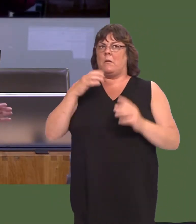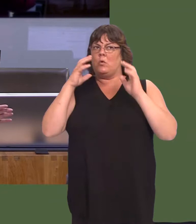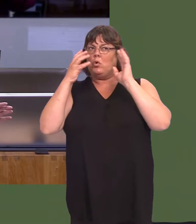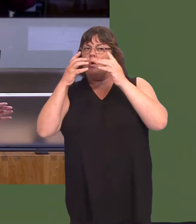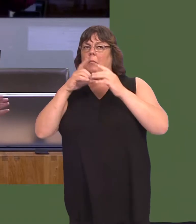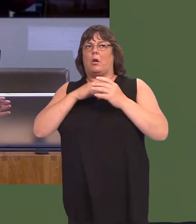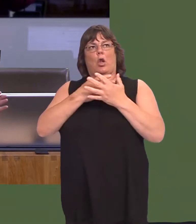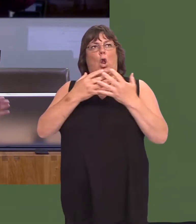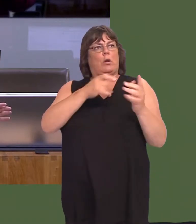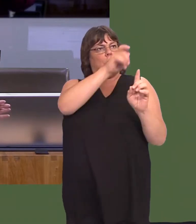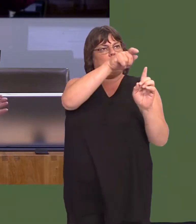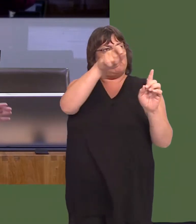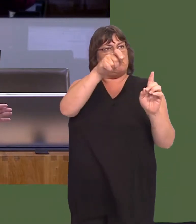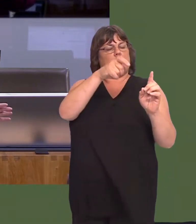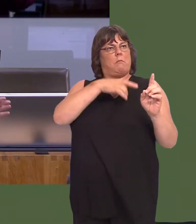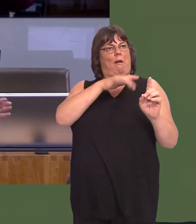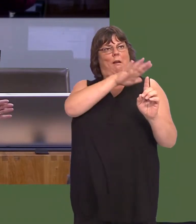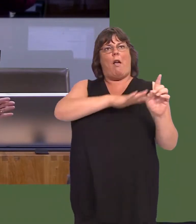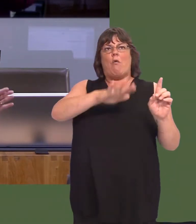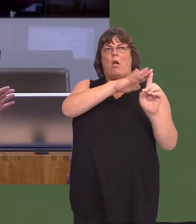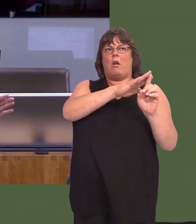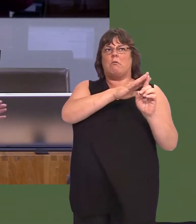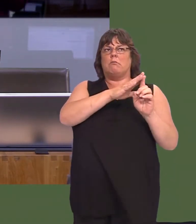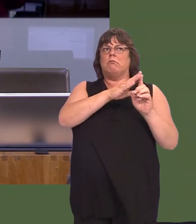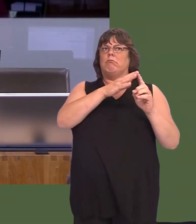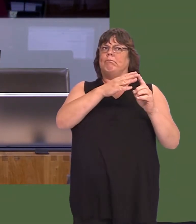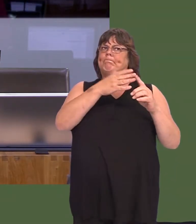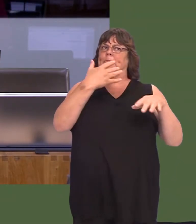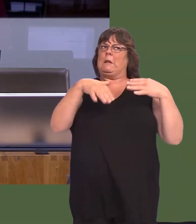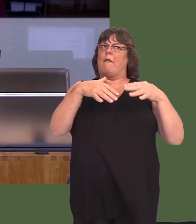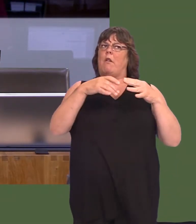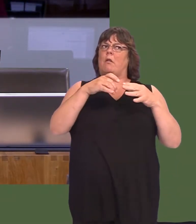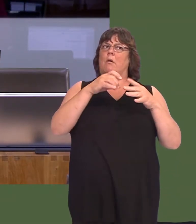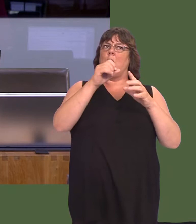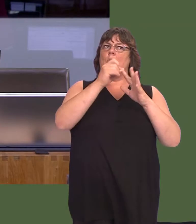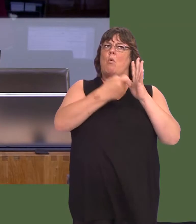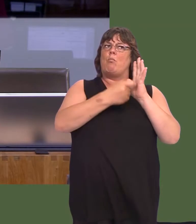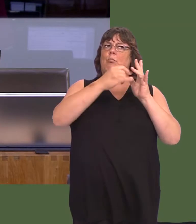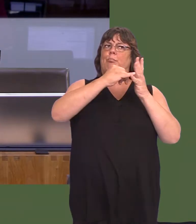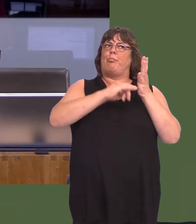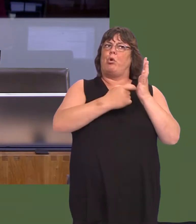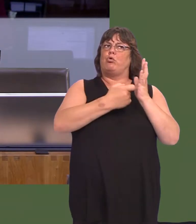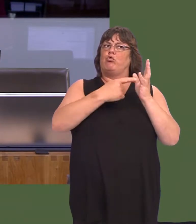also suffer from prostate cancer. At the moment, everyone in south Wales has to go to Bristol to have this treatmentóthat